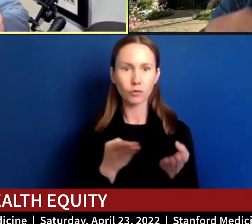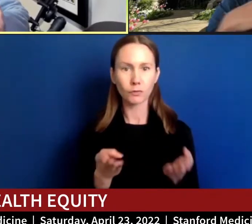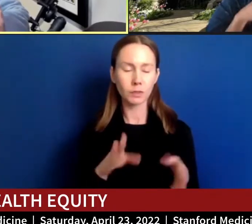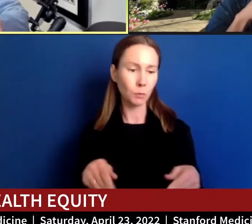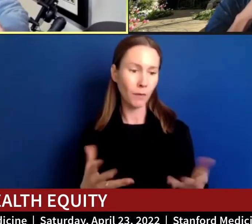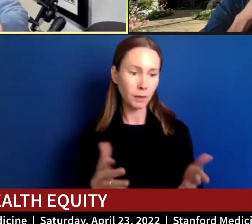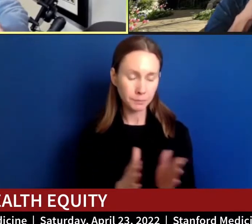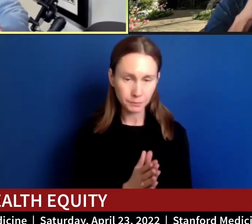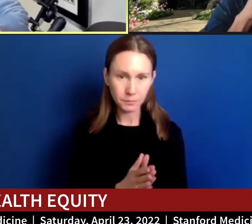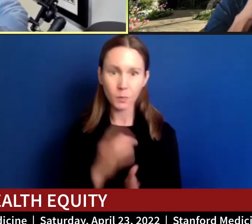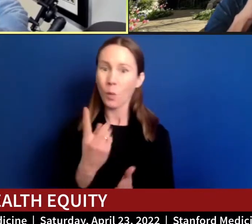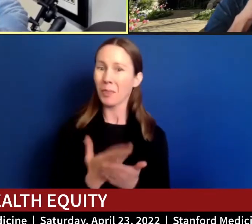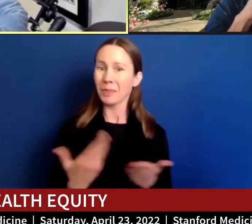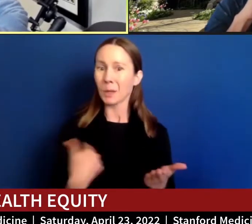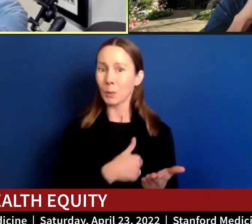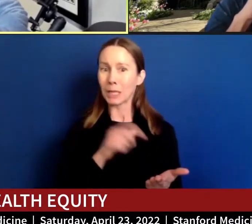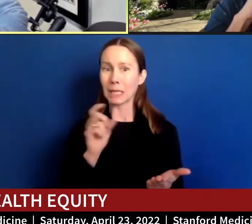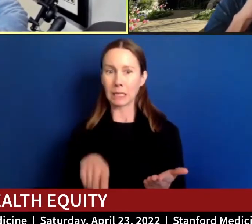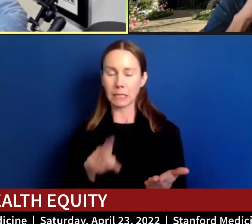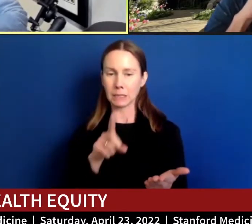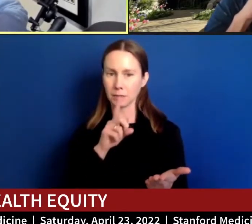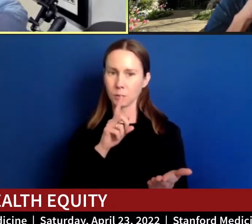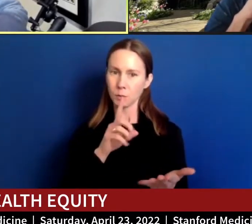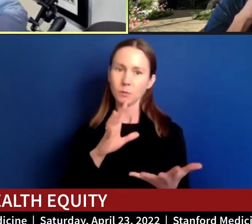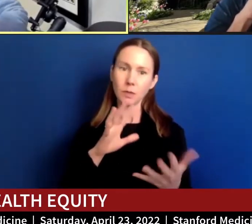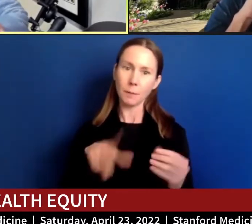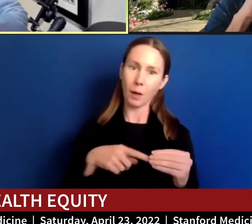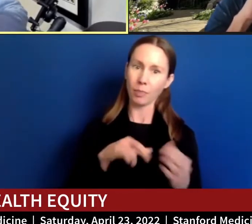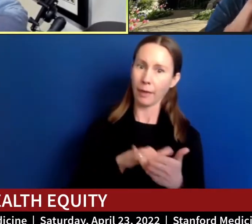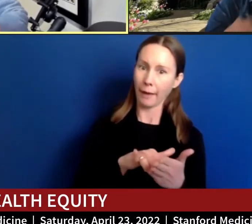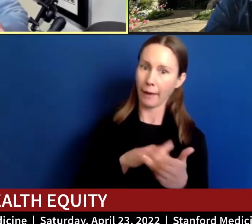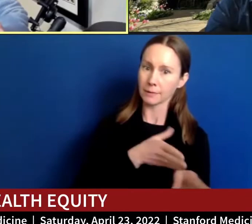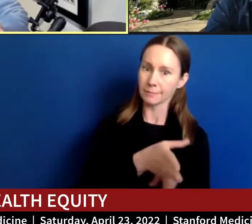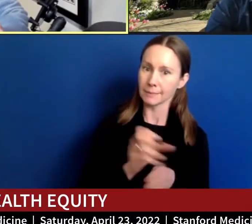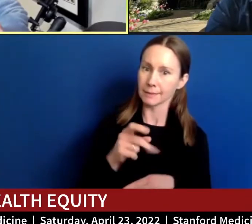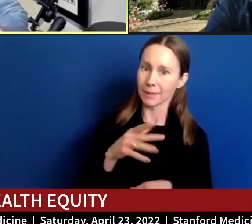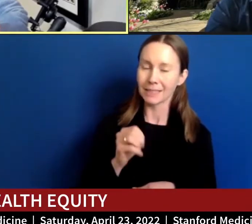we need to address within the mental health space is ensuring mental health providers,